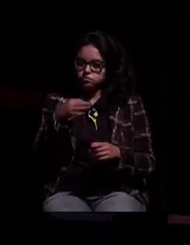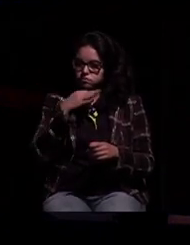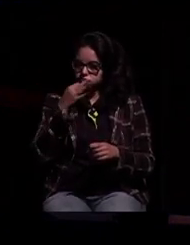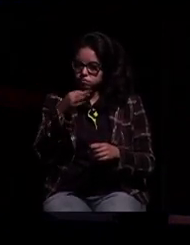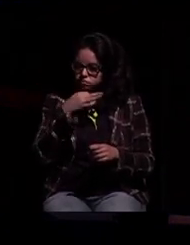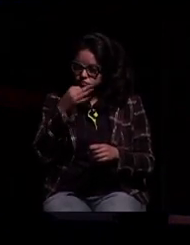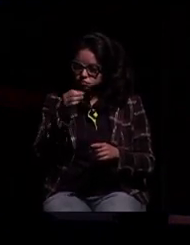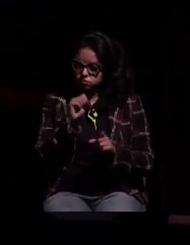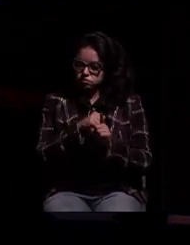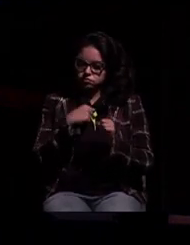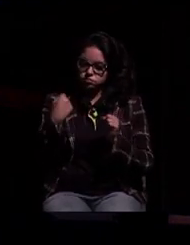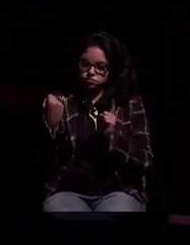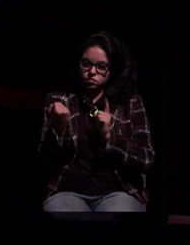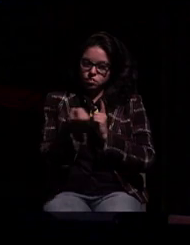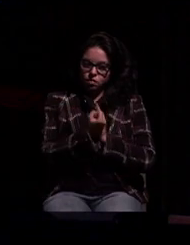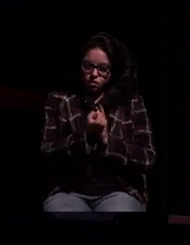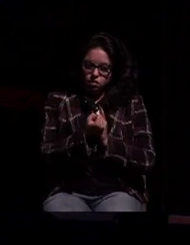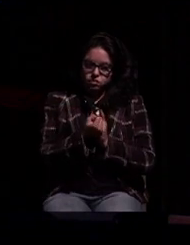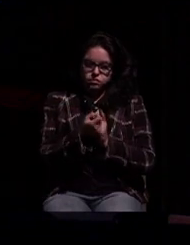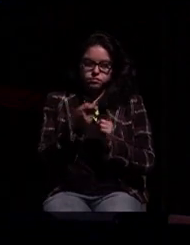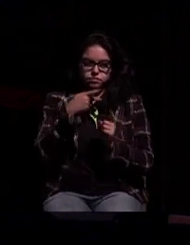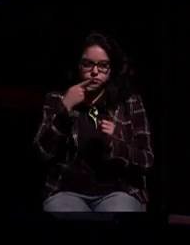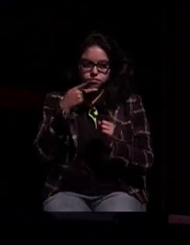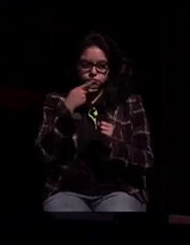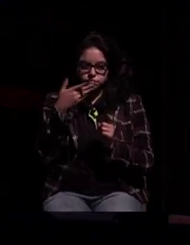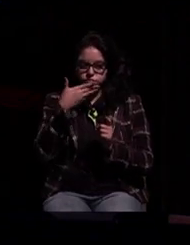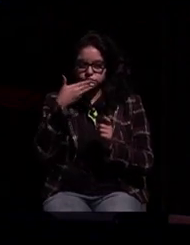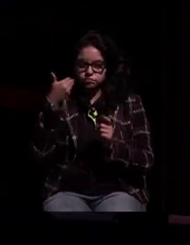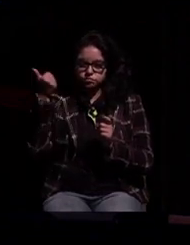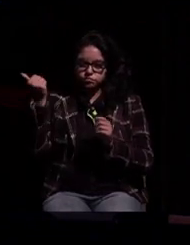of others who are considered superior,